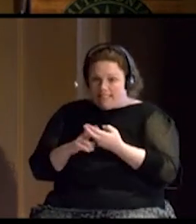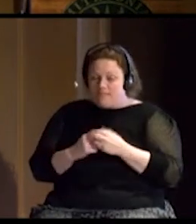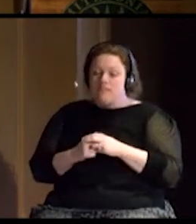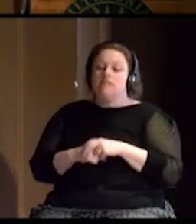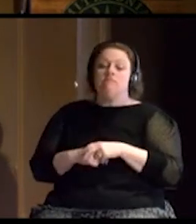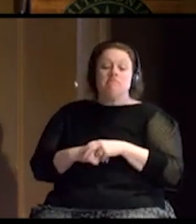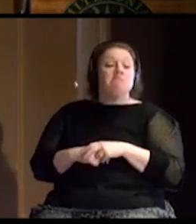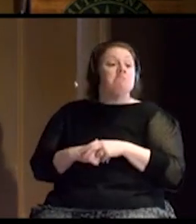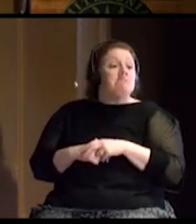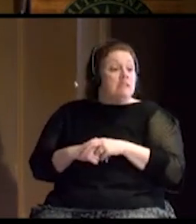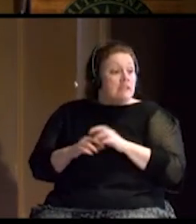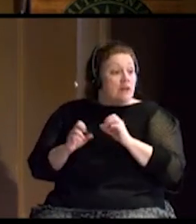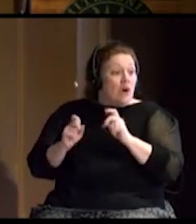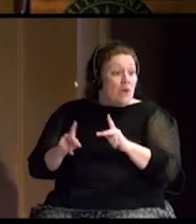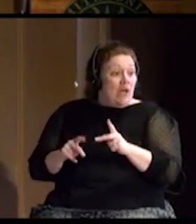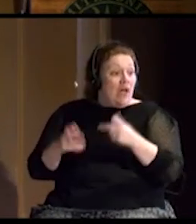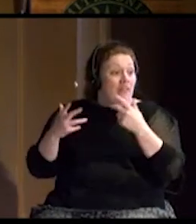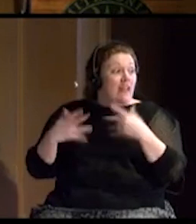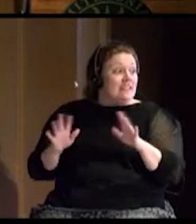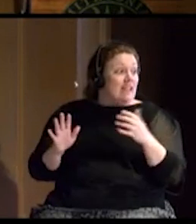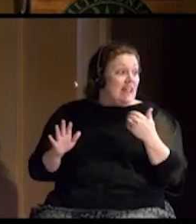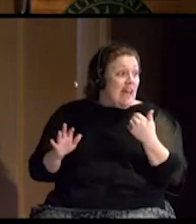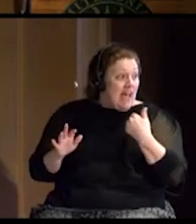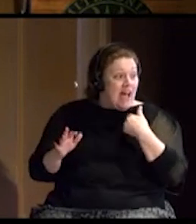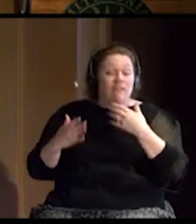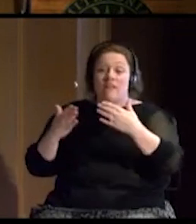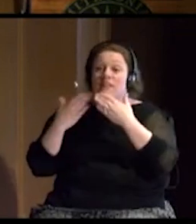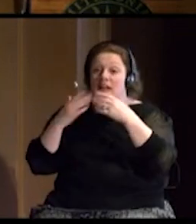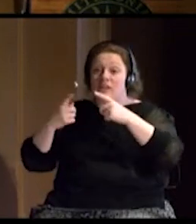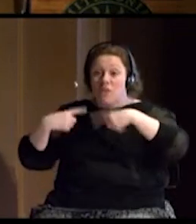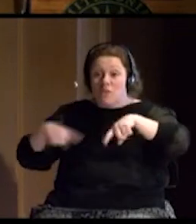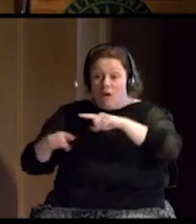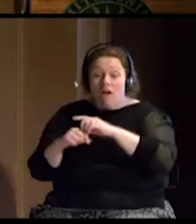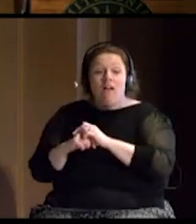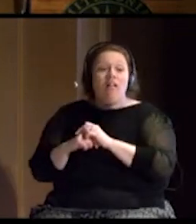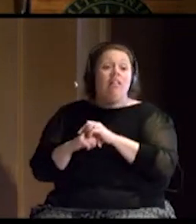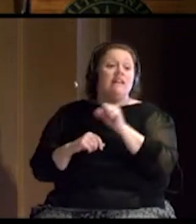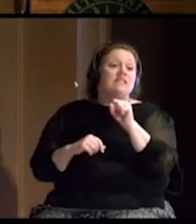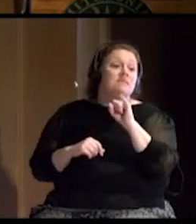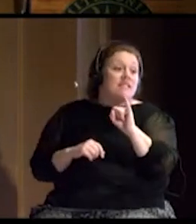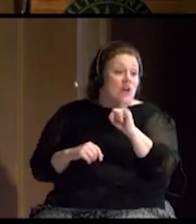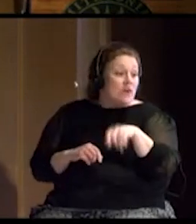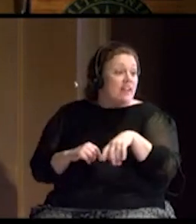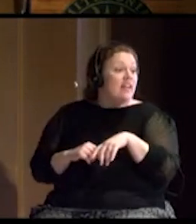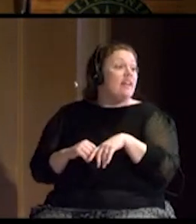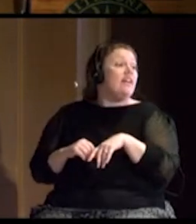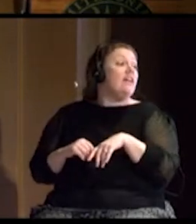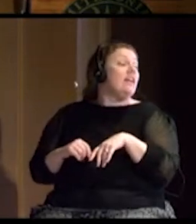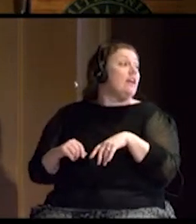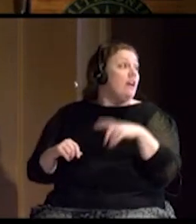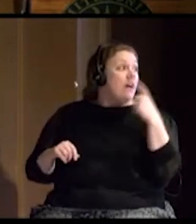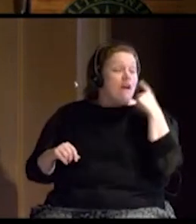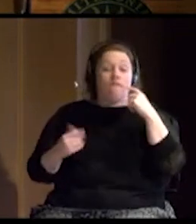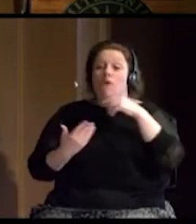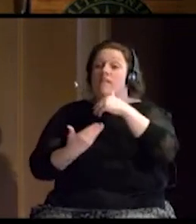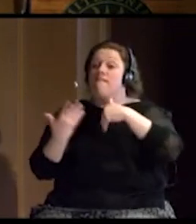I'd like to thank all the members in the lab, our collaborators, the Smithsonian, the Peter Buck Postdoctoral Fellowship Program, and NSF.